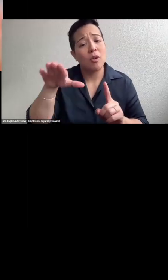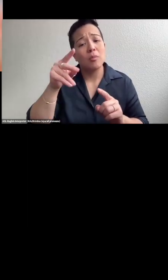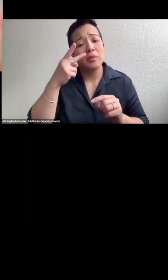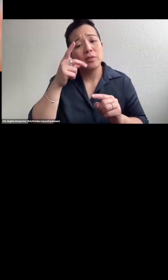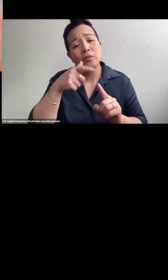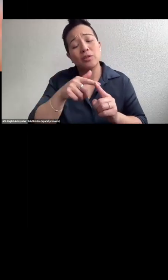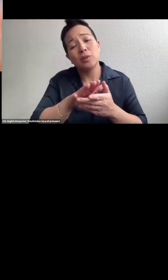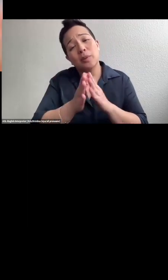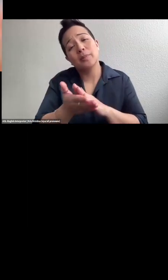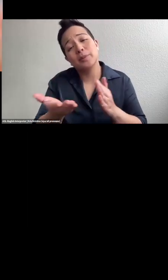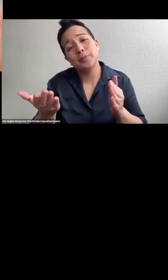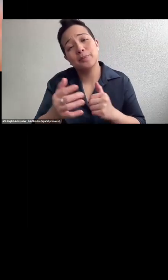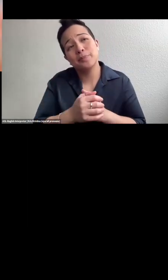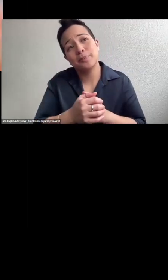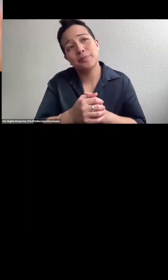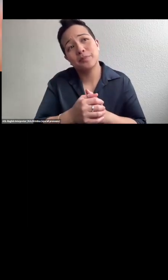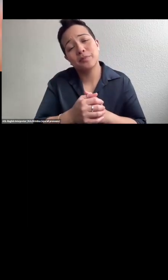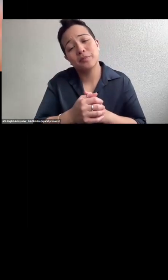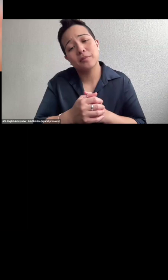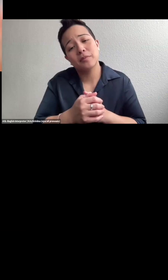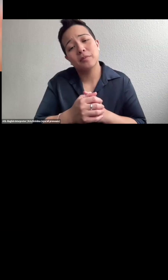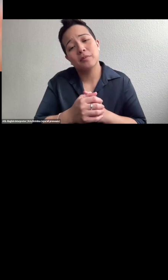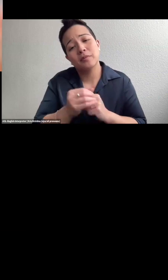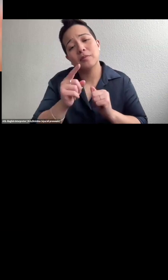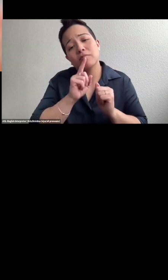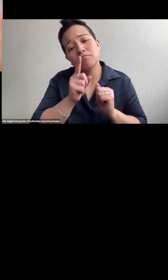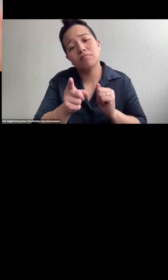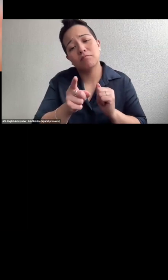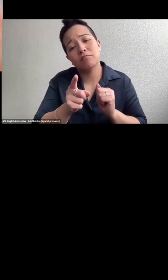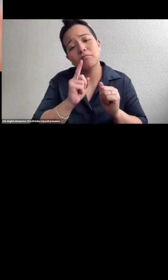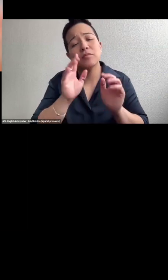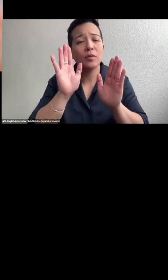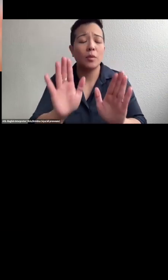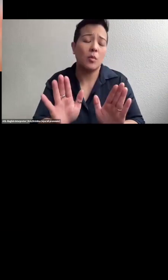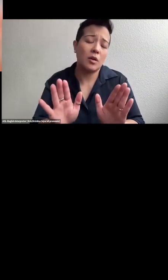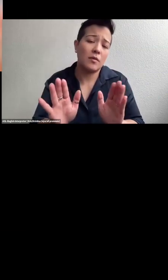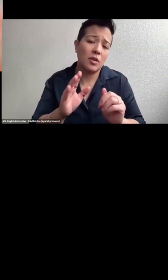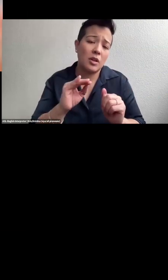becomes. It's truly, truly wonderful, and truly hard,